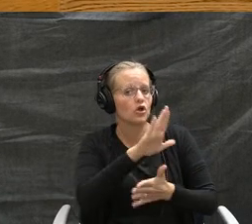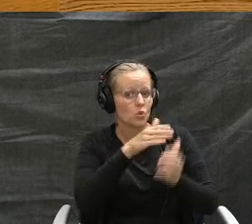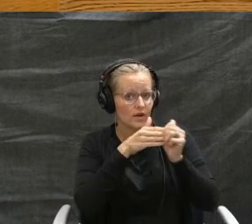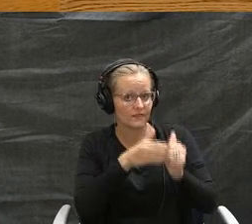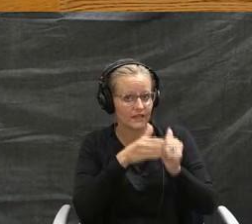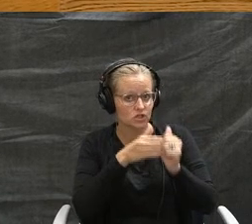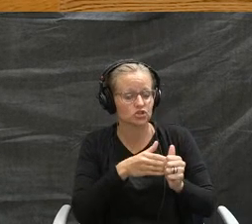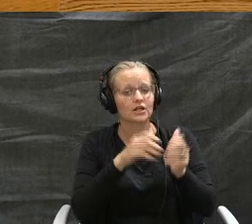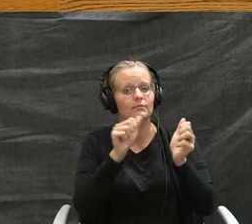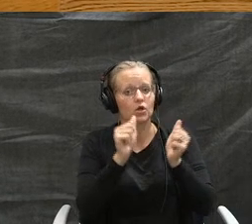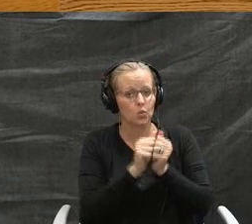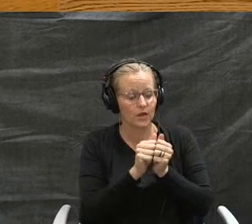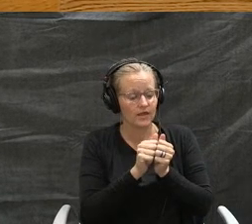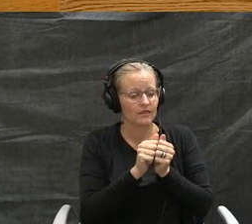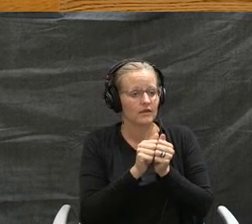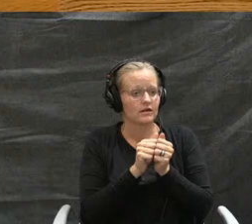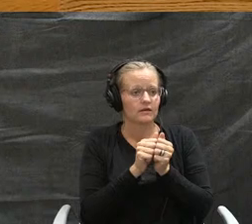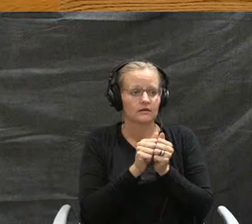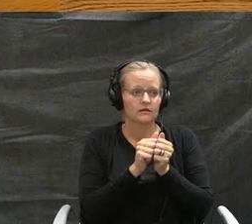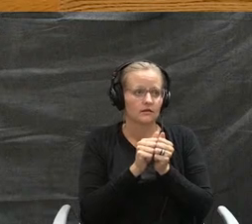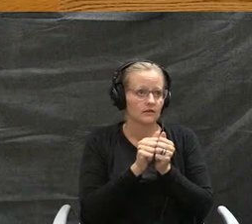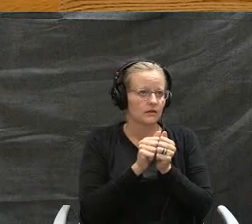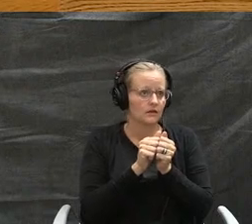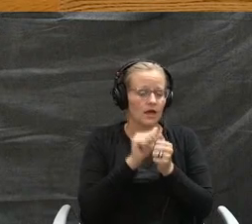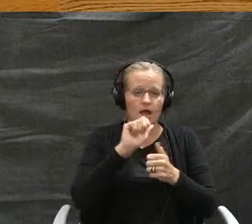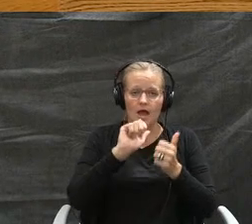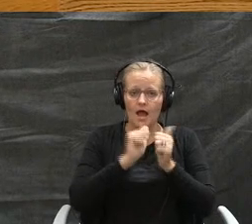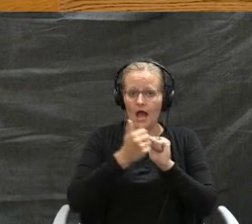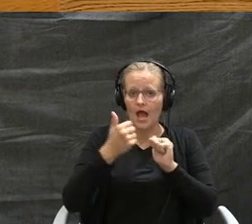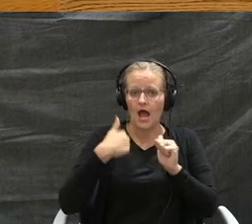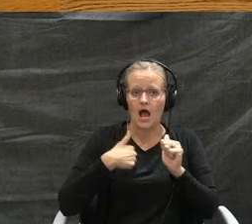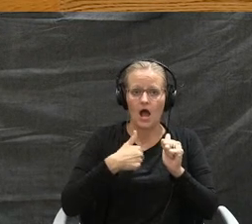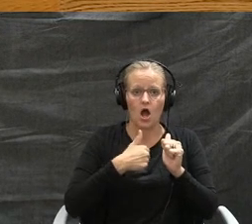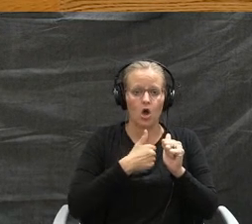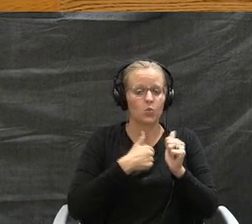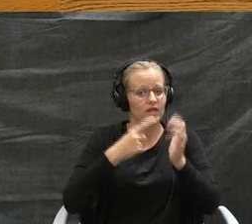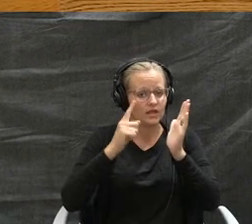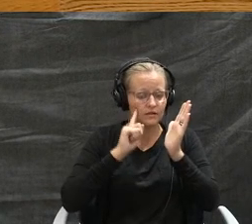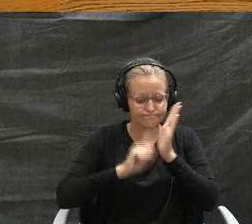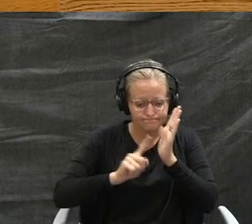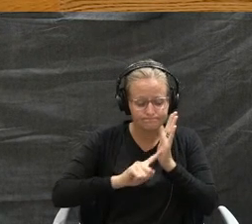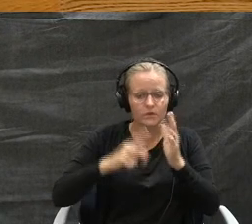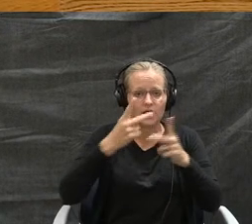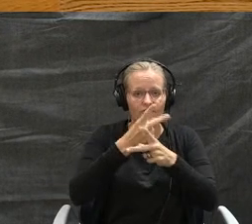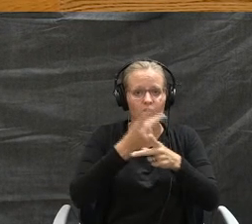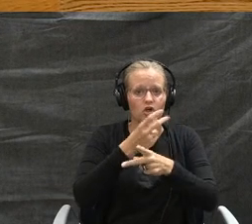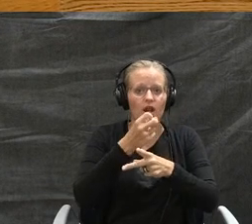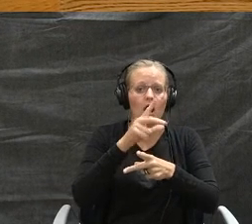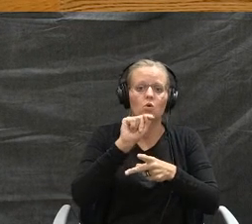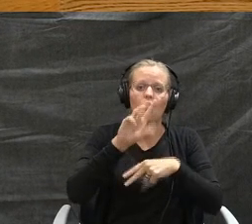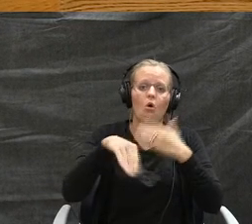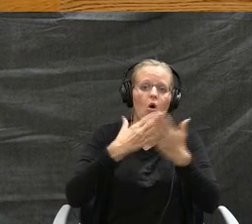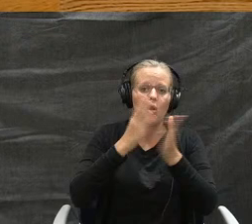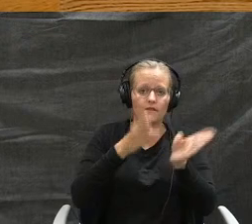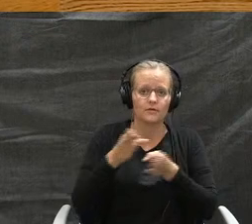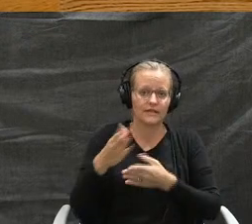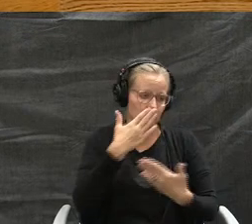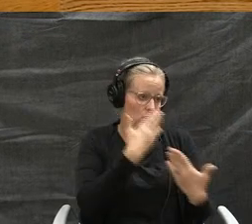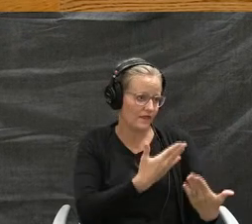the way we navigated collaborating to bring these plans to us today. So thank you. Thank you. Alright, so motion